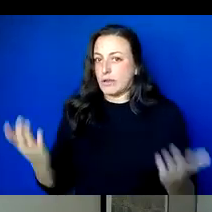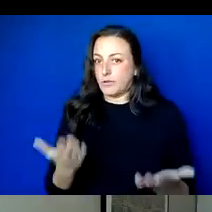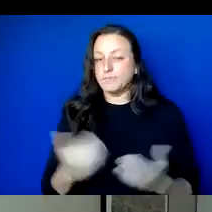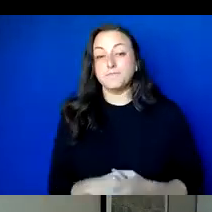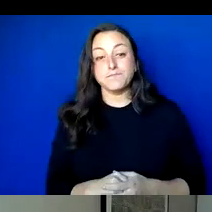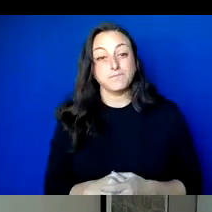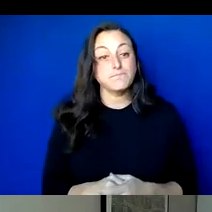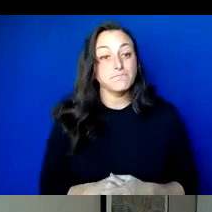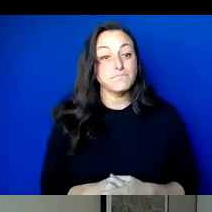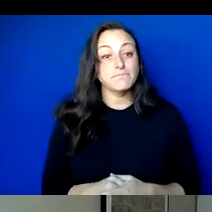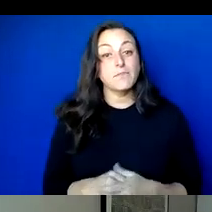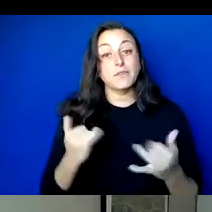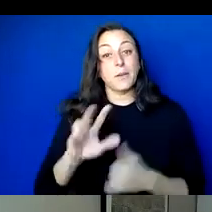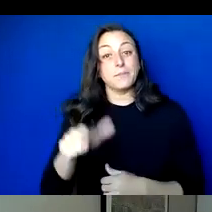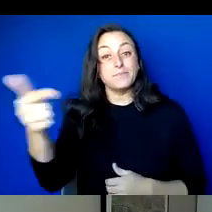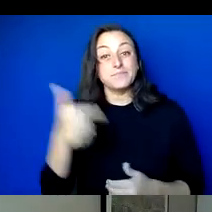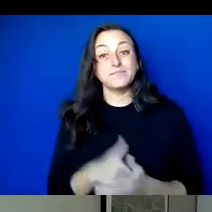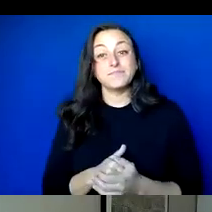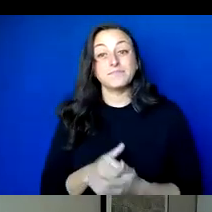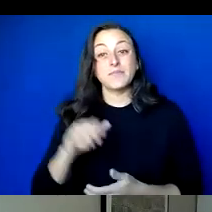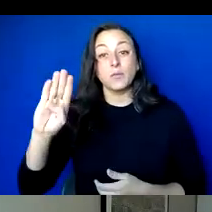And I will hand it over to Brigadier General Sherman.